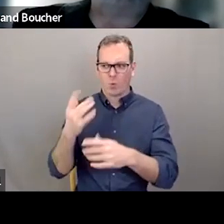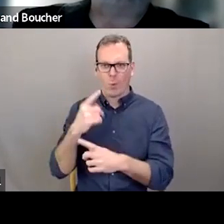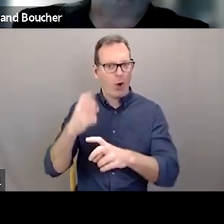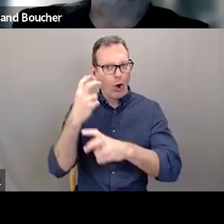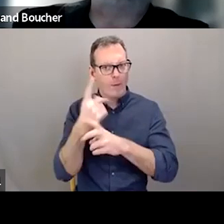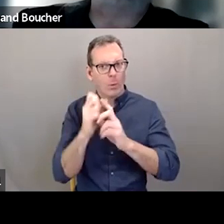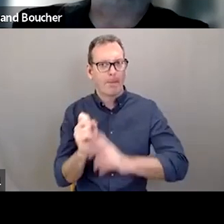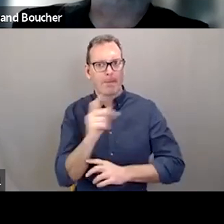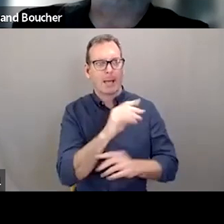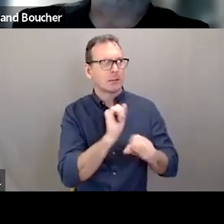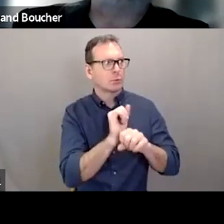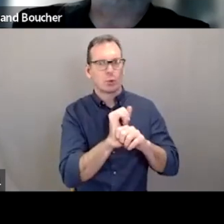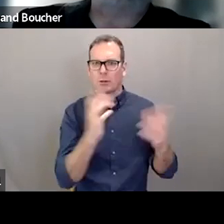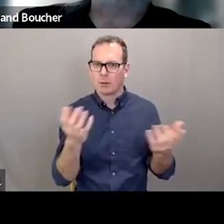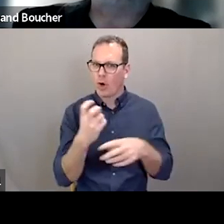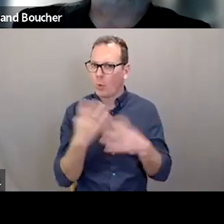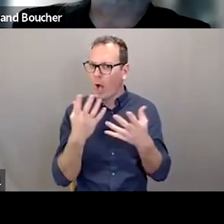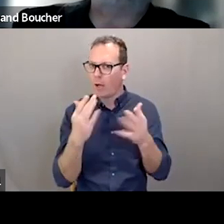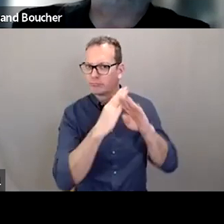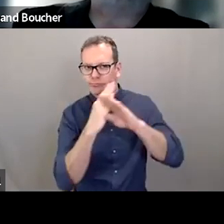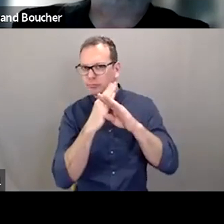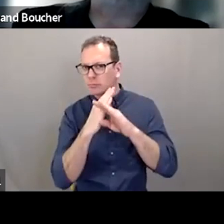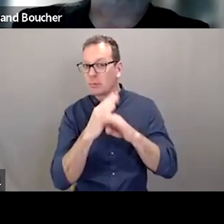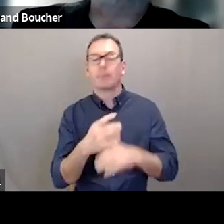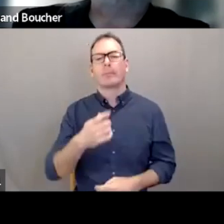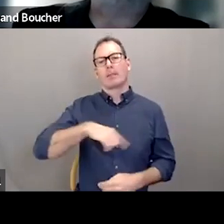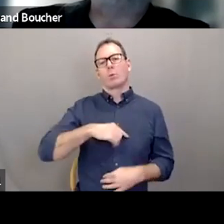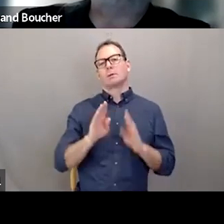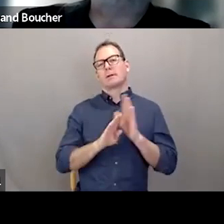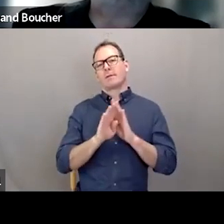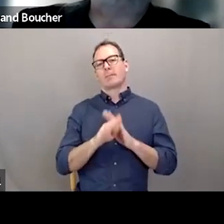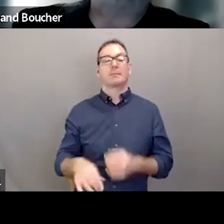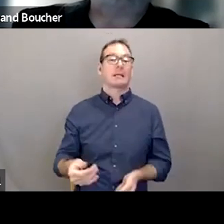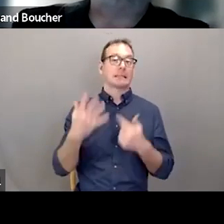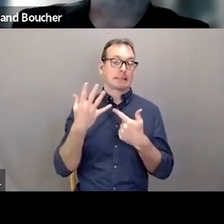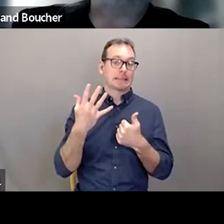access employment and what we developed six theory and one of it it's the we believe the